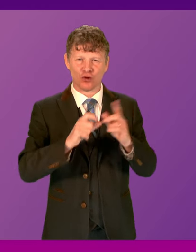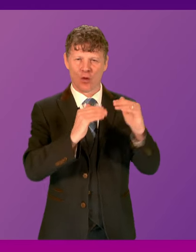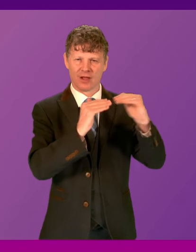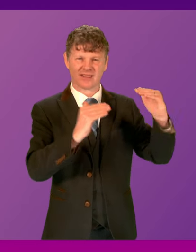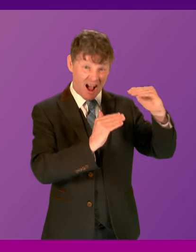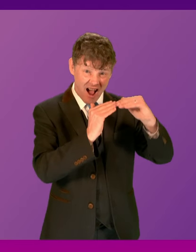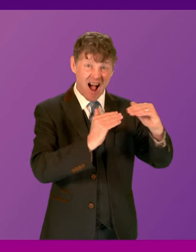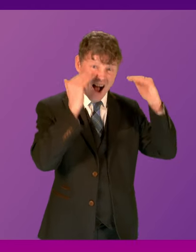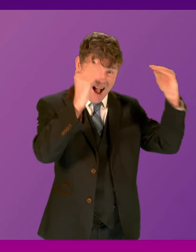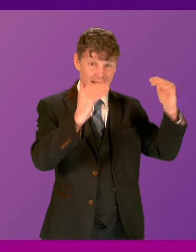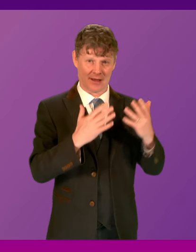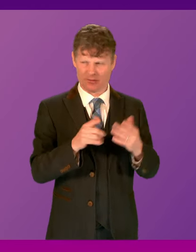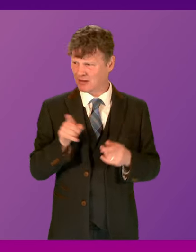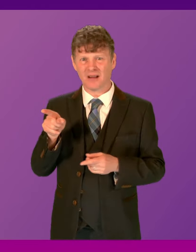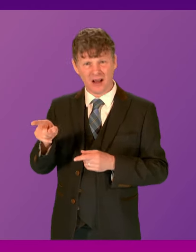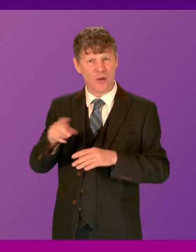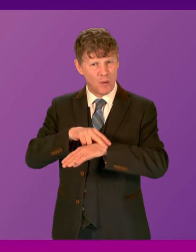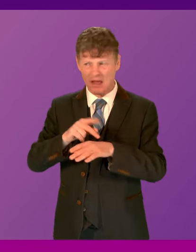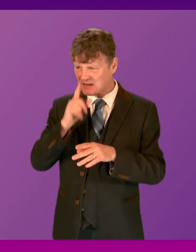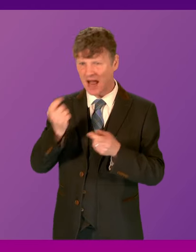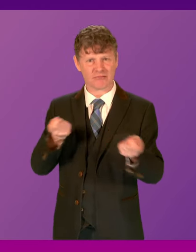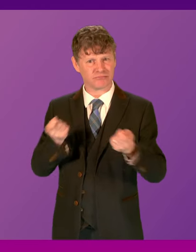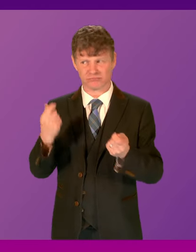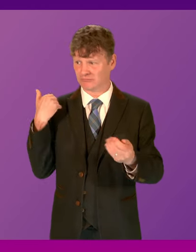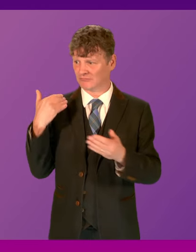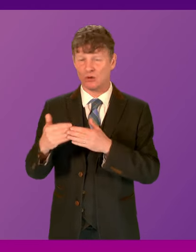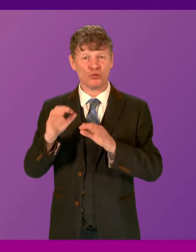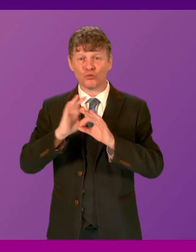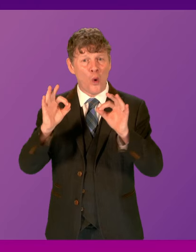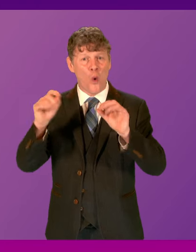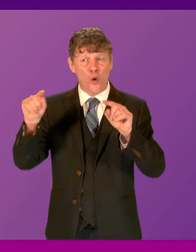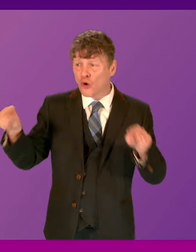been doing that since 1986 with virtually zero controversy, so I have every confidence that they